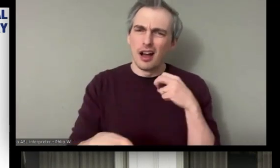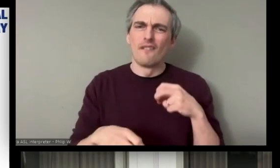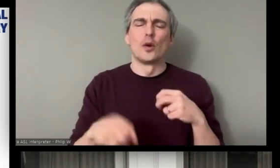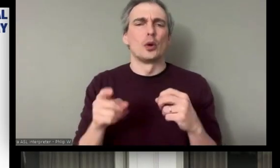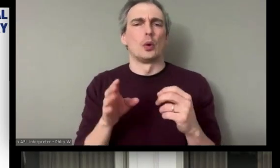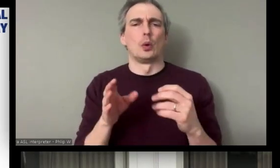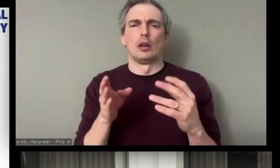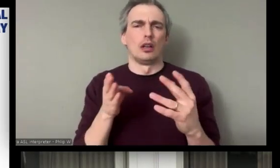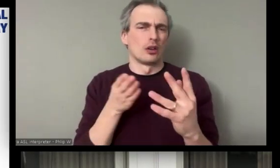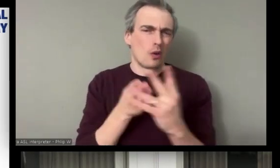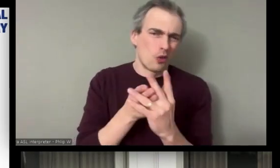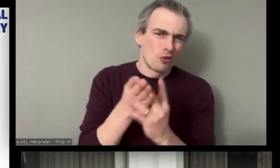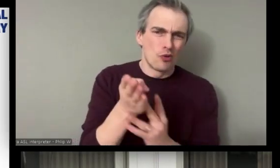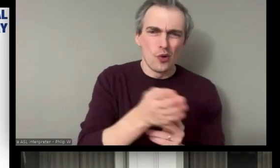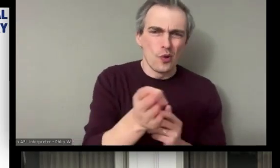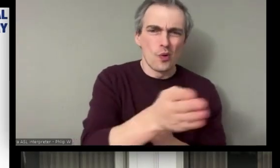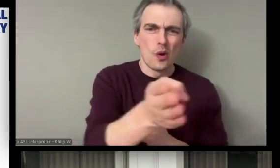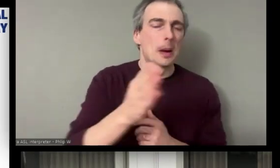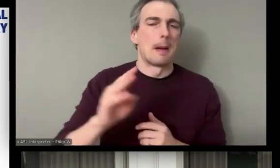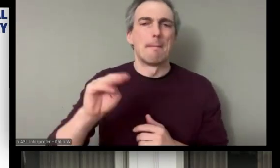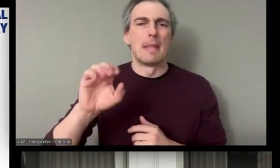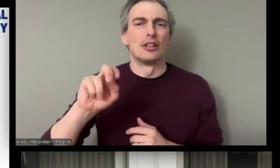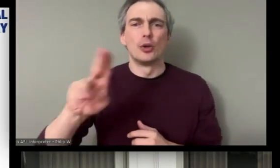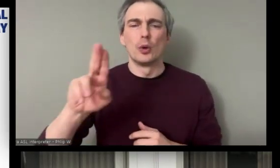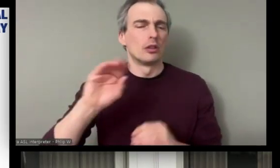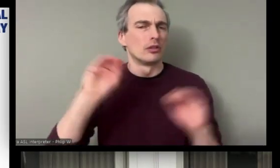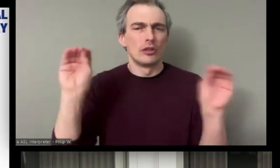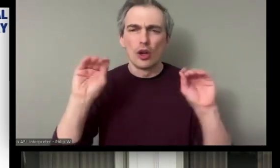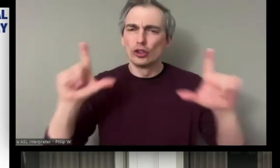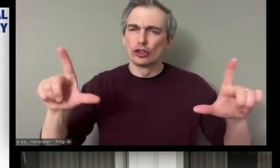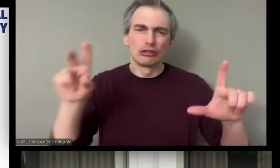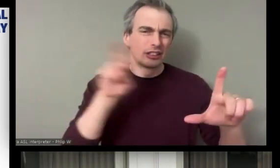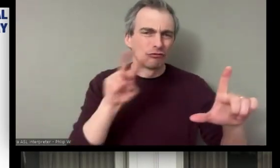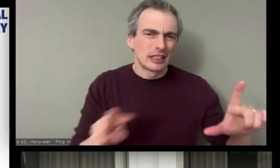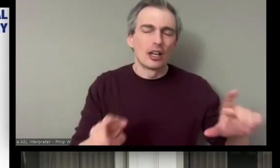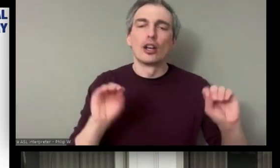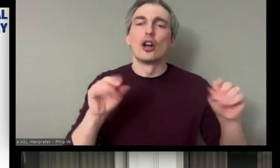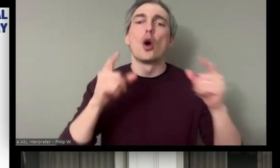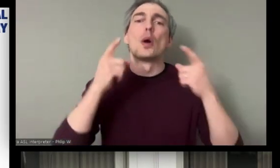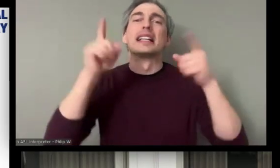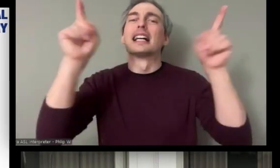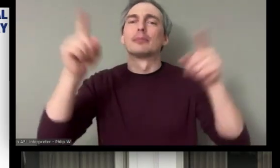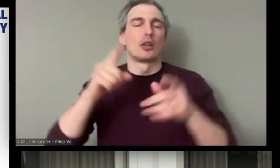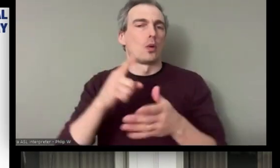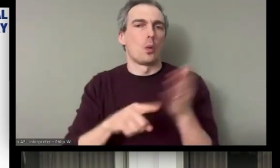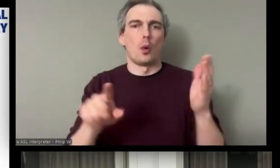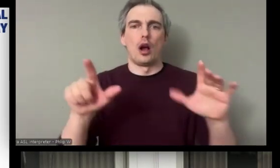No announcement of what's being hovered on, on the screen. So this is sort of text-to-speech.